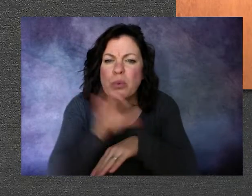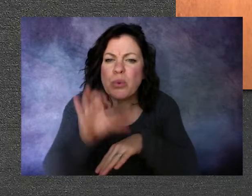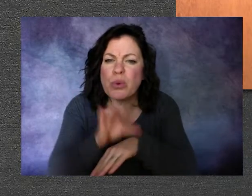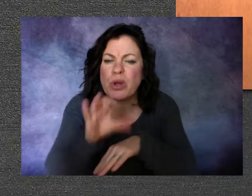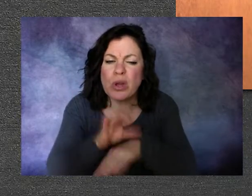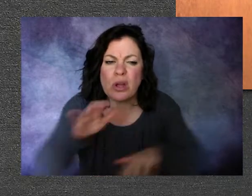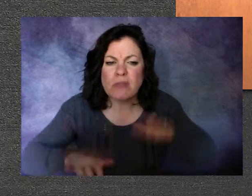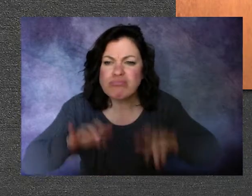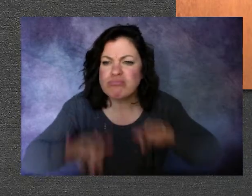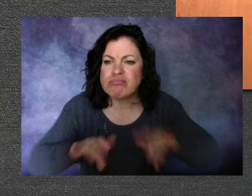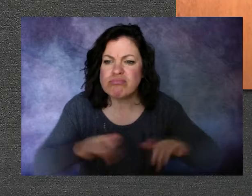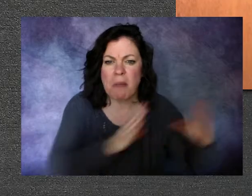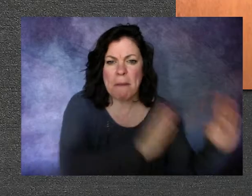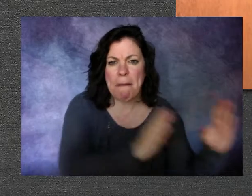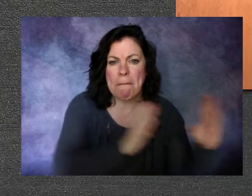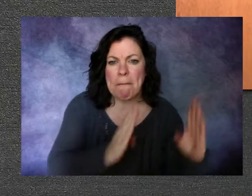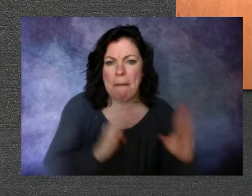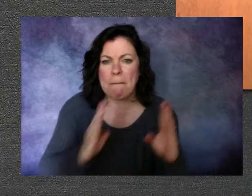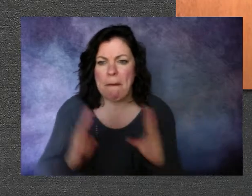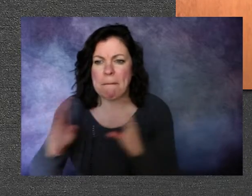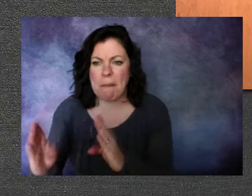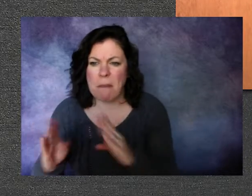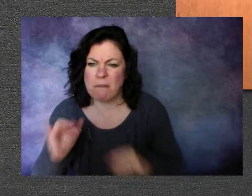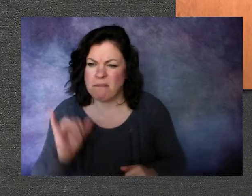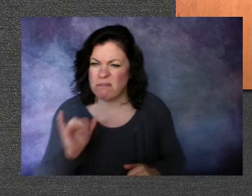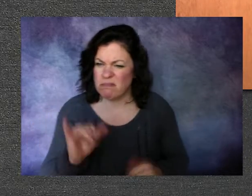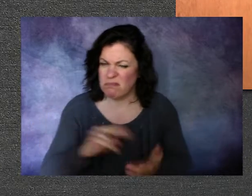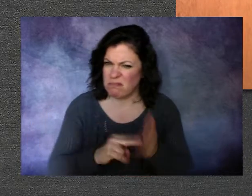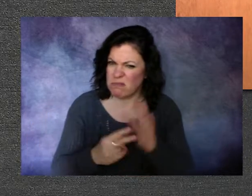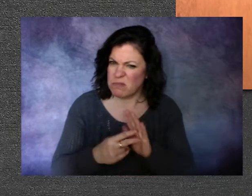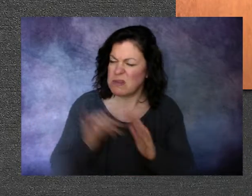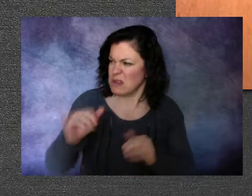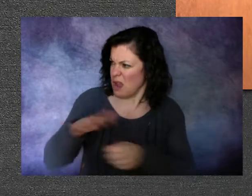Hmm, so George is somewhere in his community with a lamp,